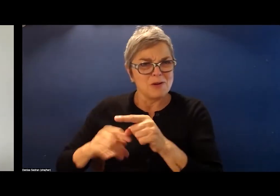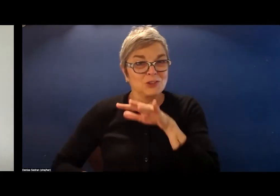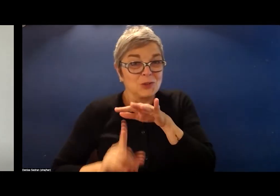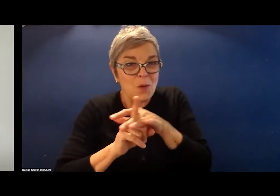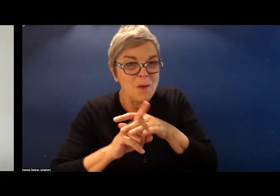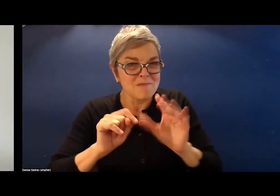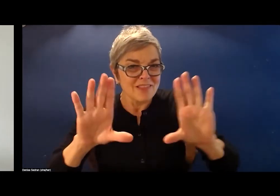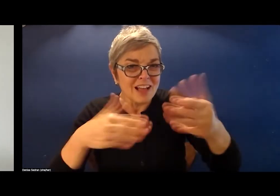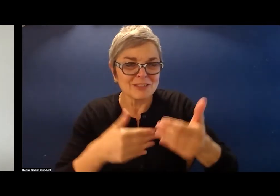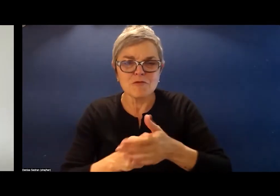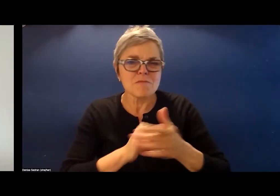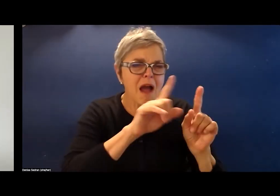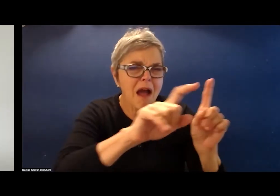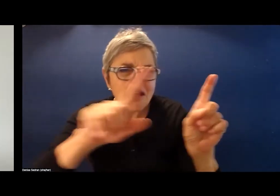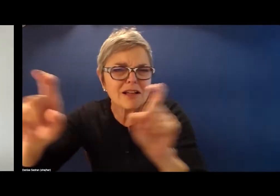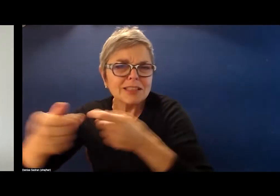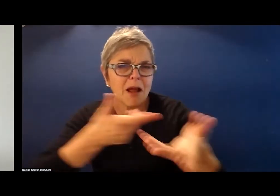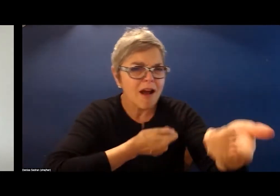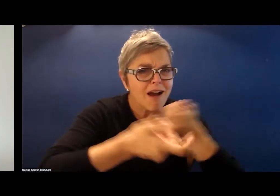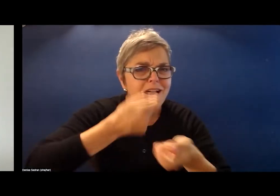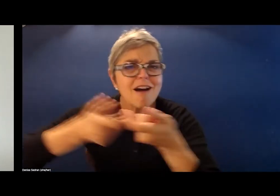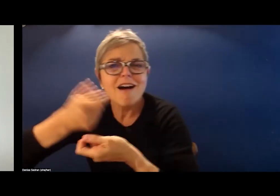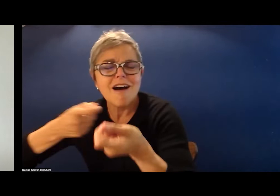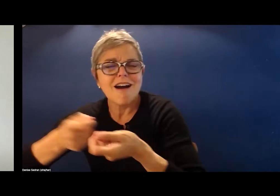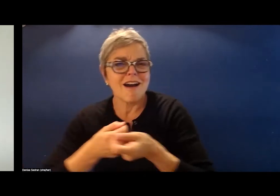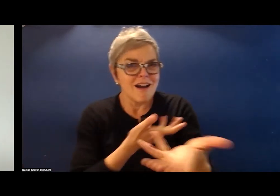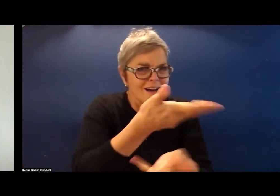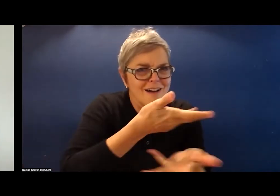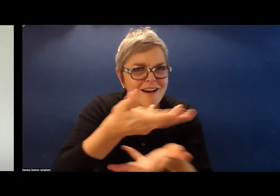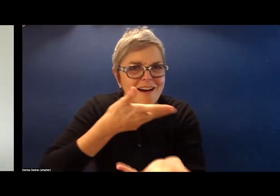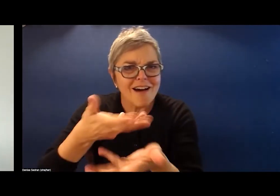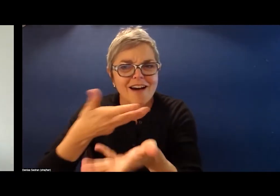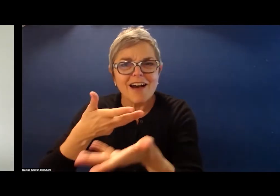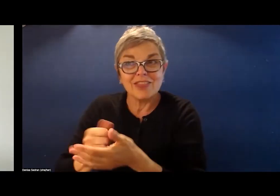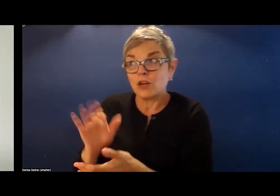for as long as possible the need to lecture or the need to bring in your own opinion.